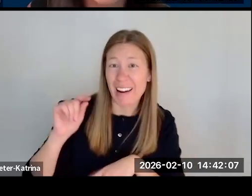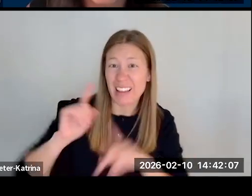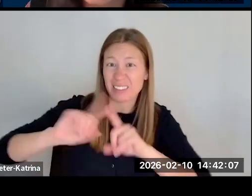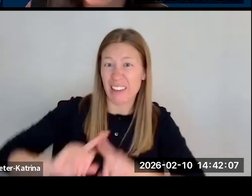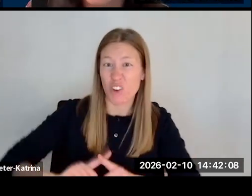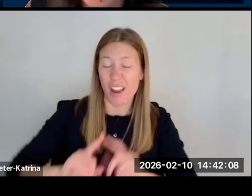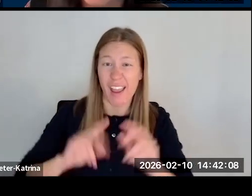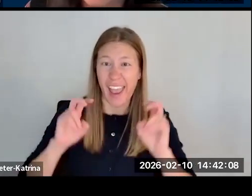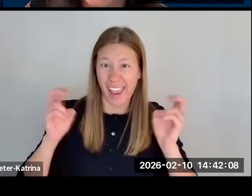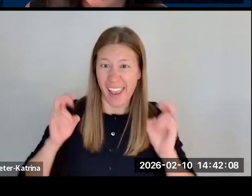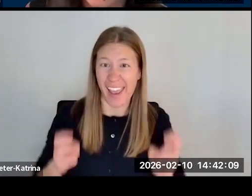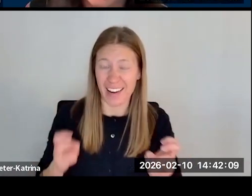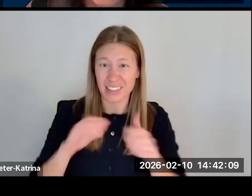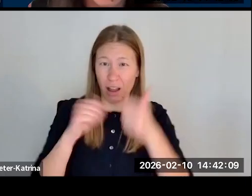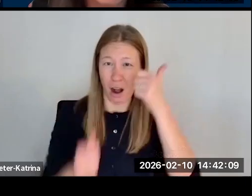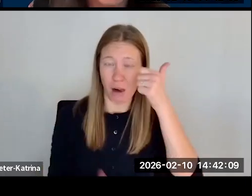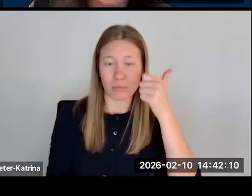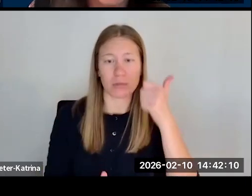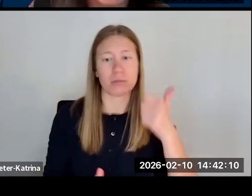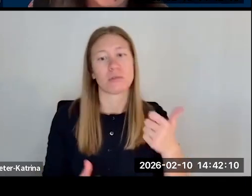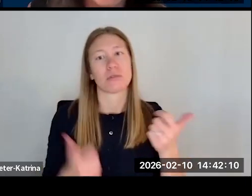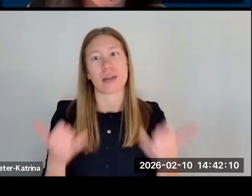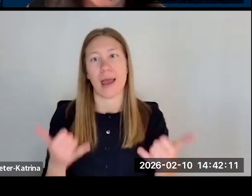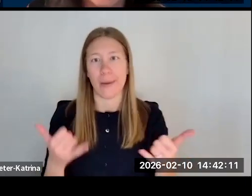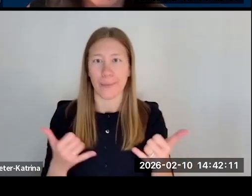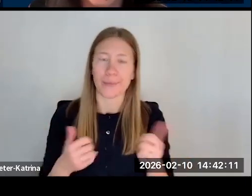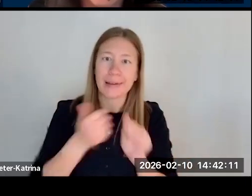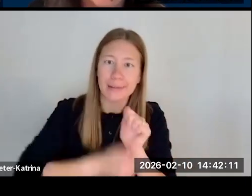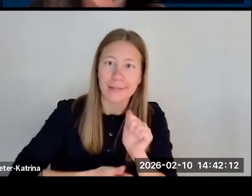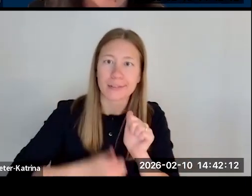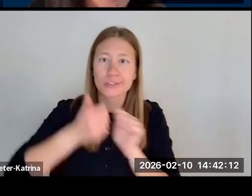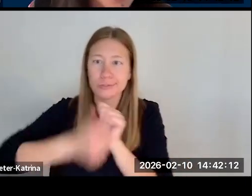suddenly it's gonna take a lot longer to go line by line and adjust each heading two.